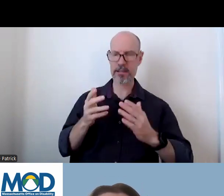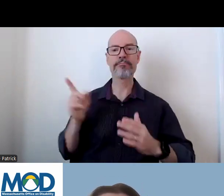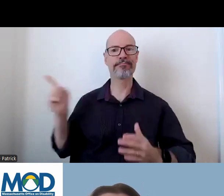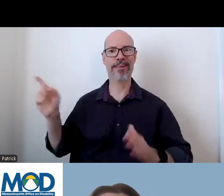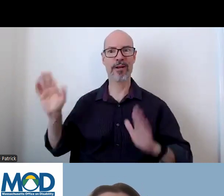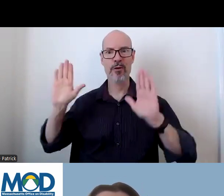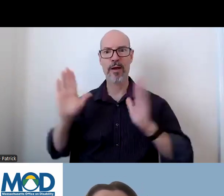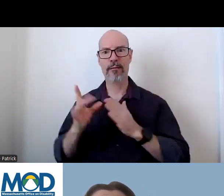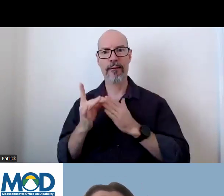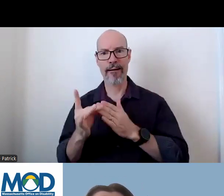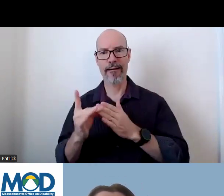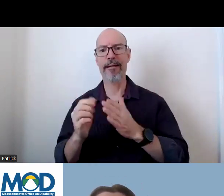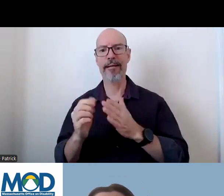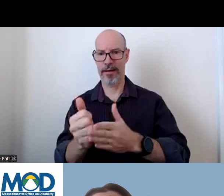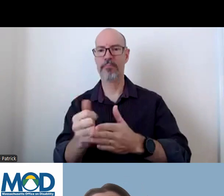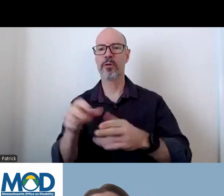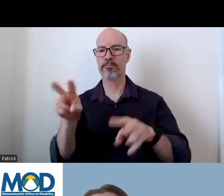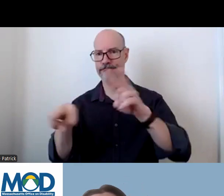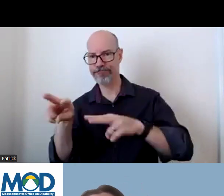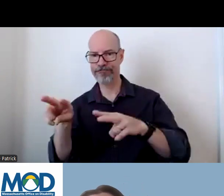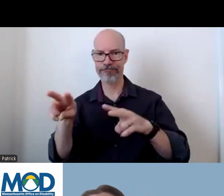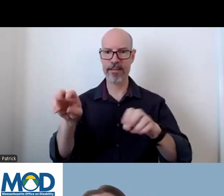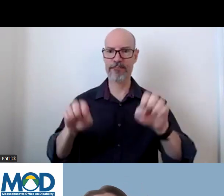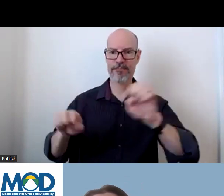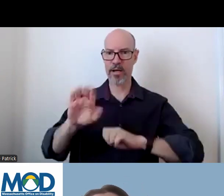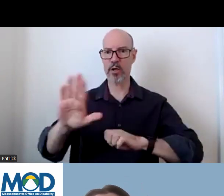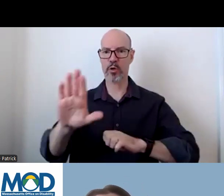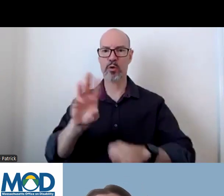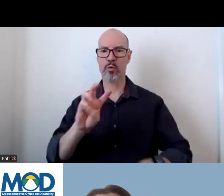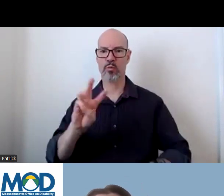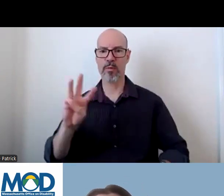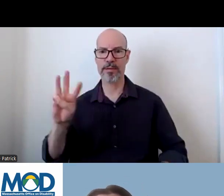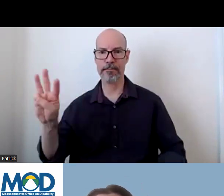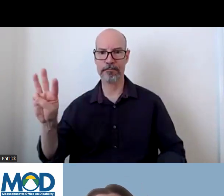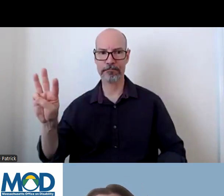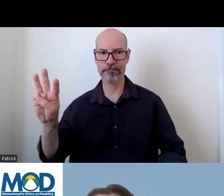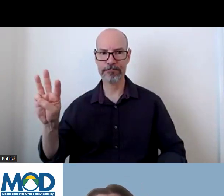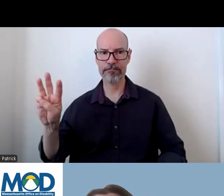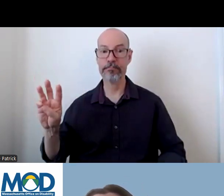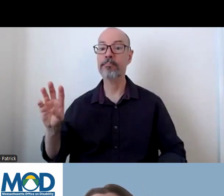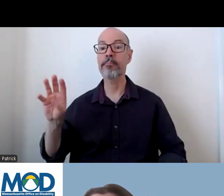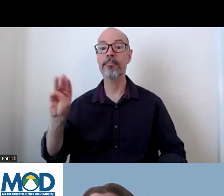web accessibility evaluation guide. MOD has put together some resources on creating accessible